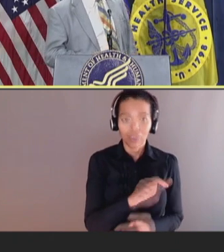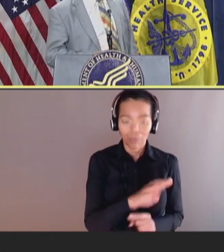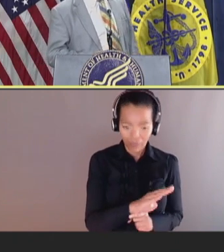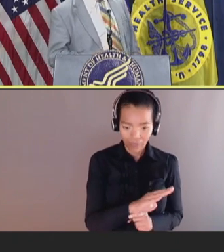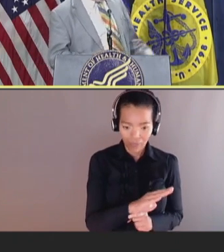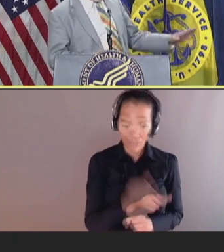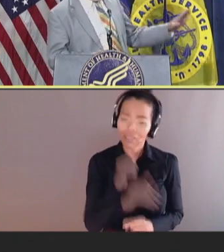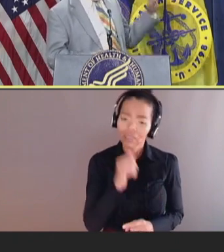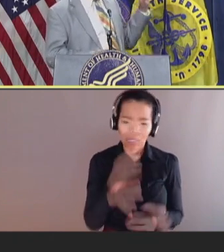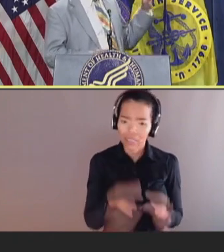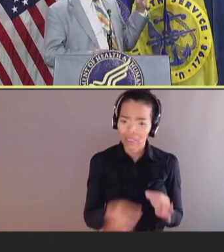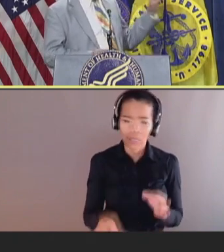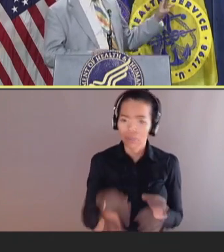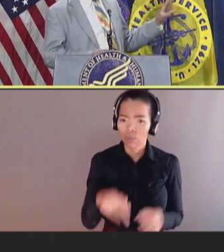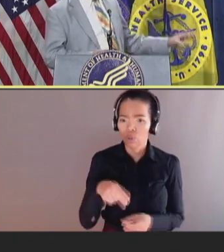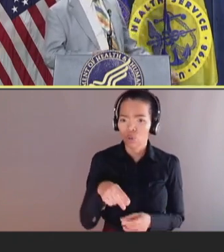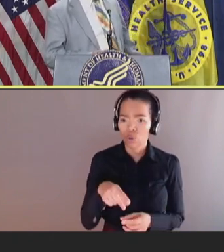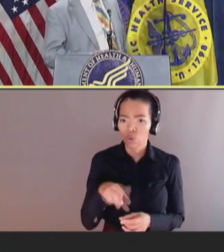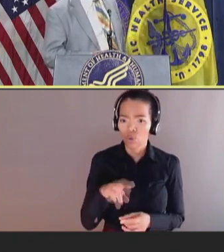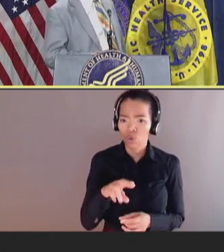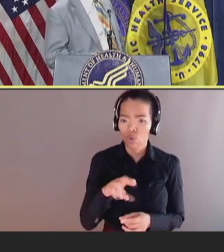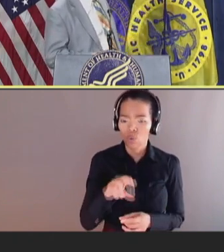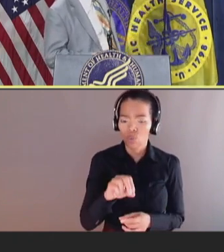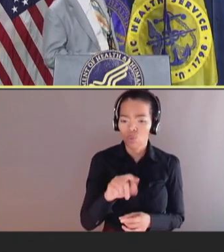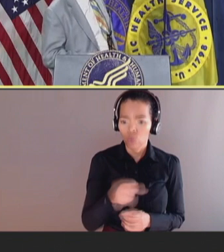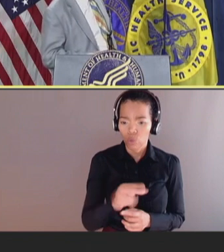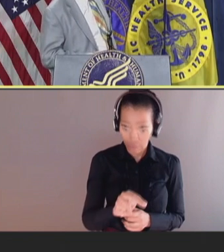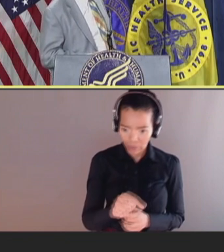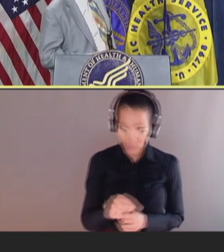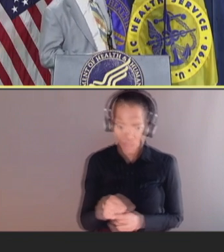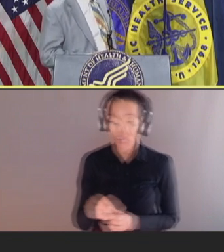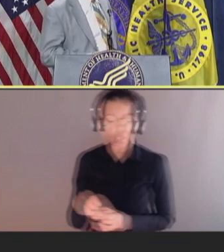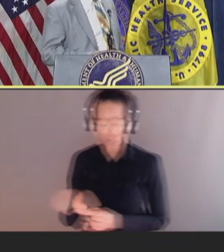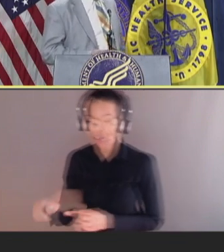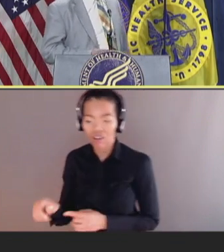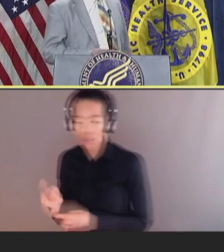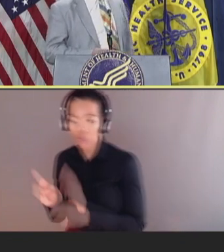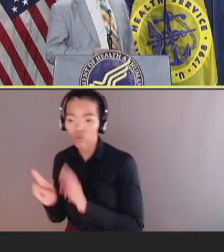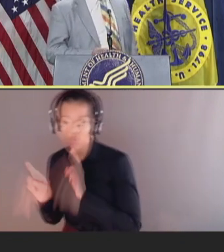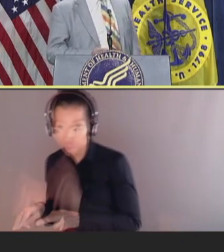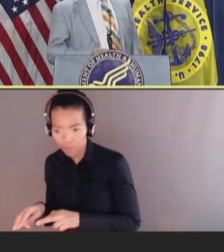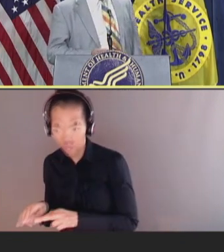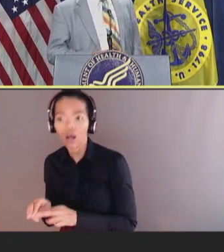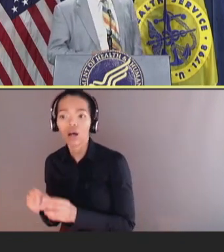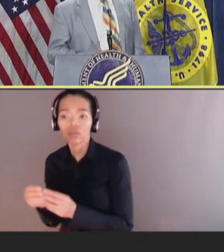like most of the conventional T cells respond to but a methylglucose and lipopolysaccharide. Kind